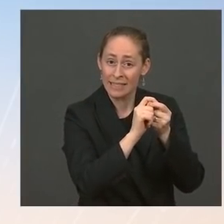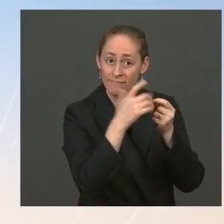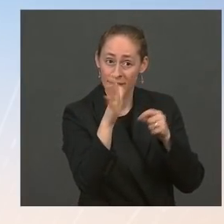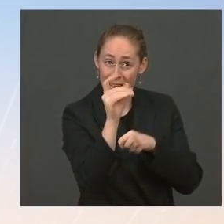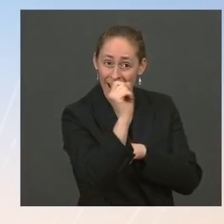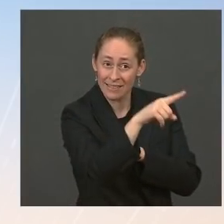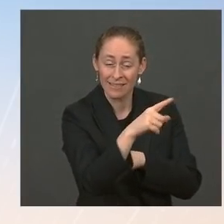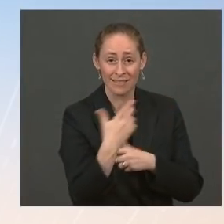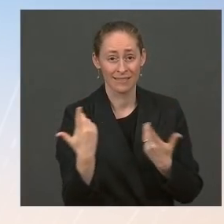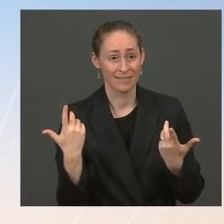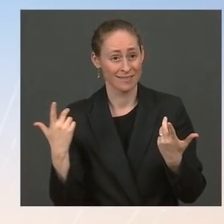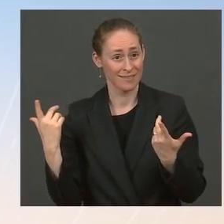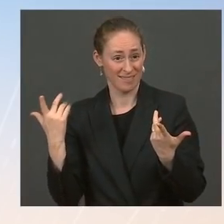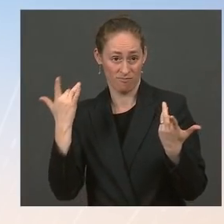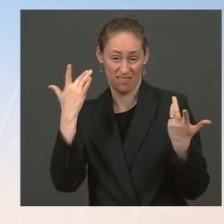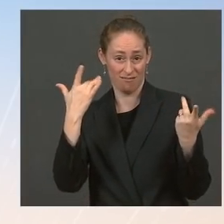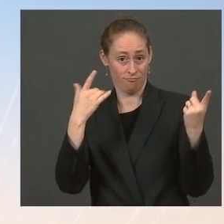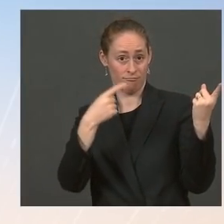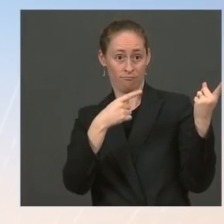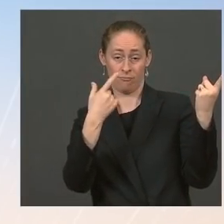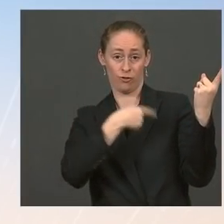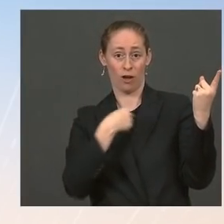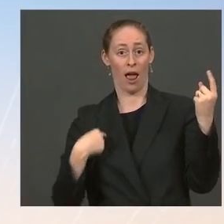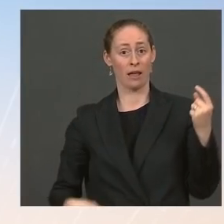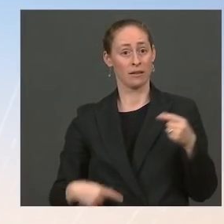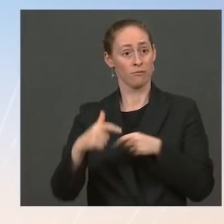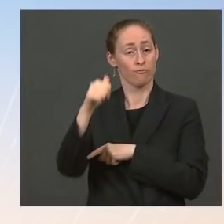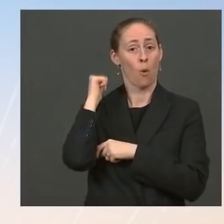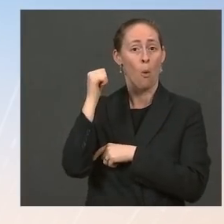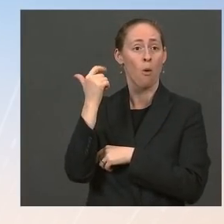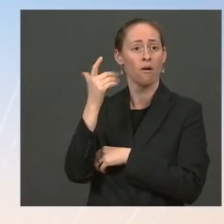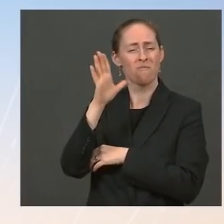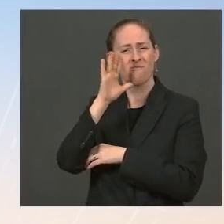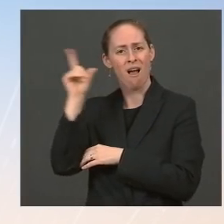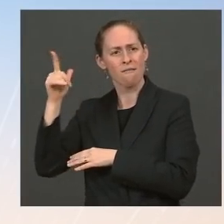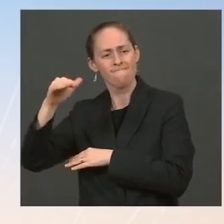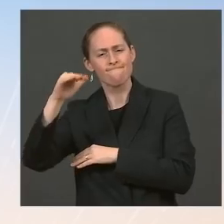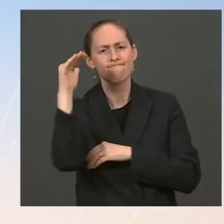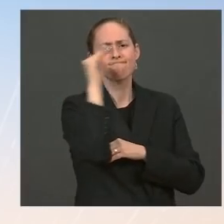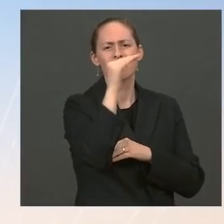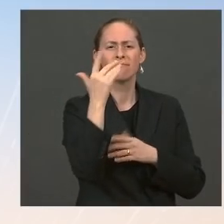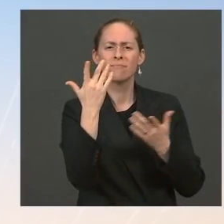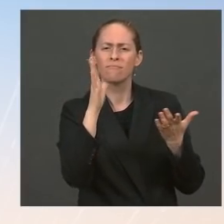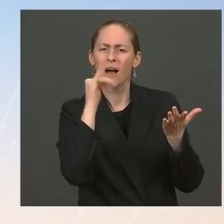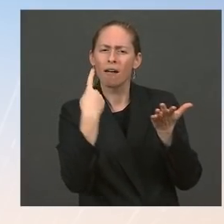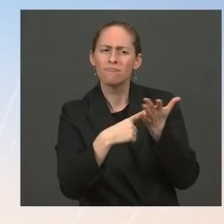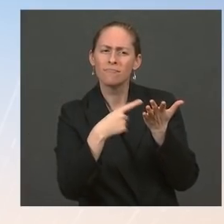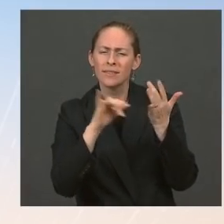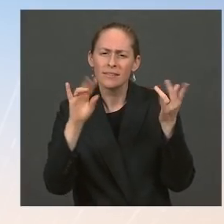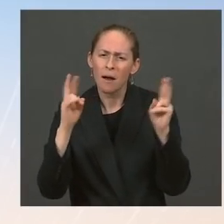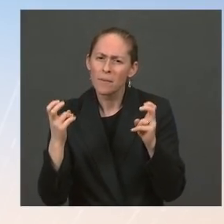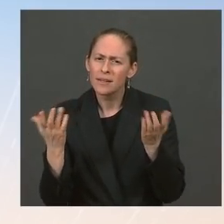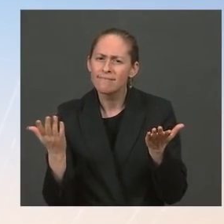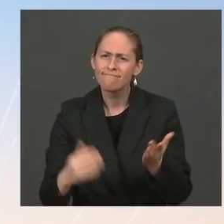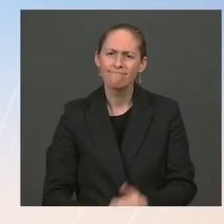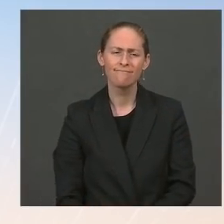for the Chinese to be -- participate more, provide more transparent data and information, we've never held back on that front.